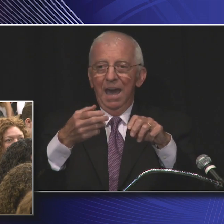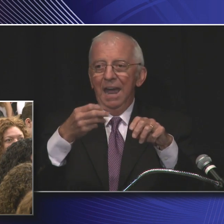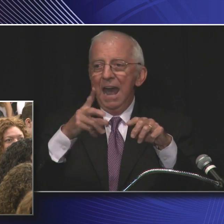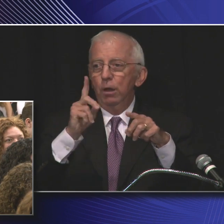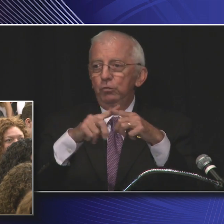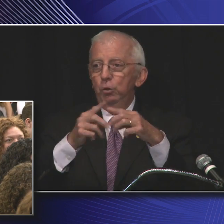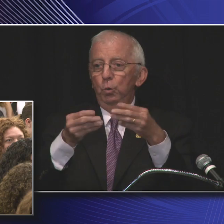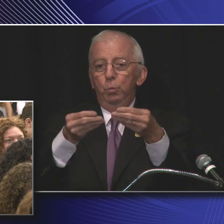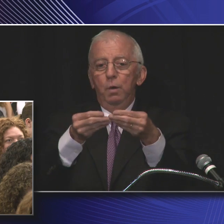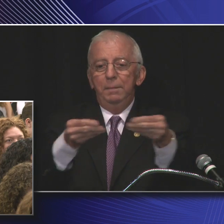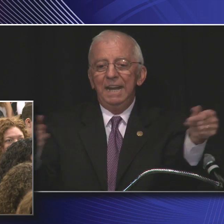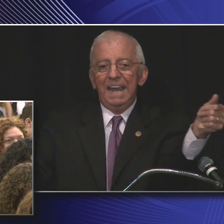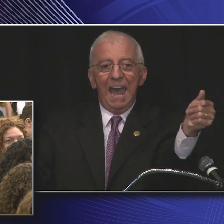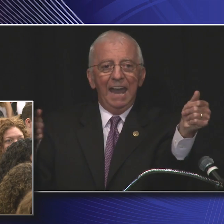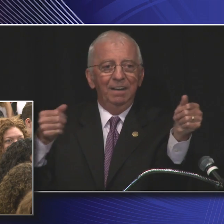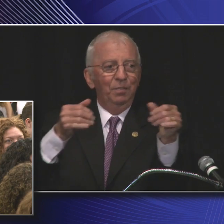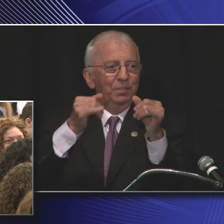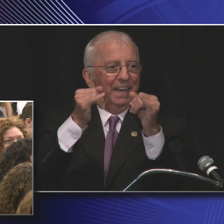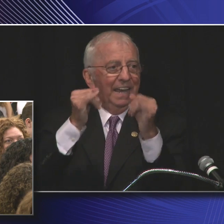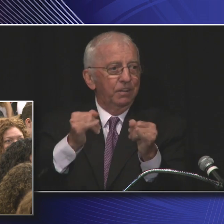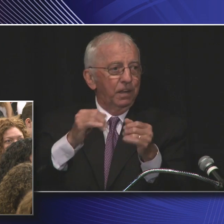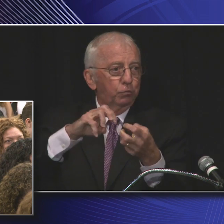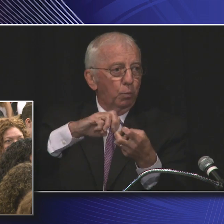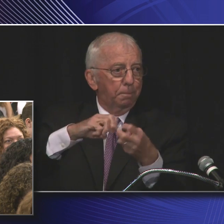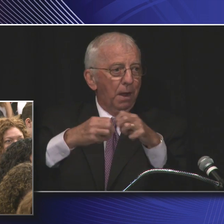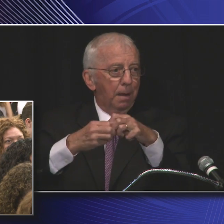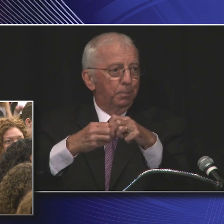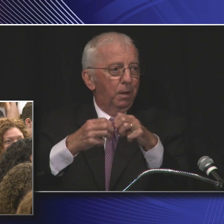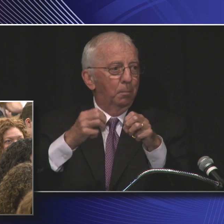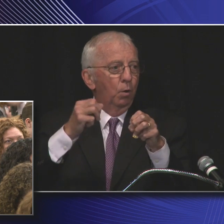and how to remediate the individual problem